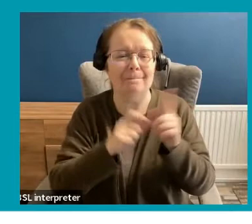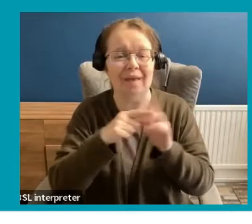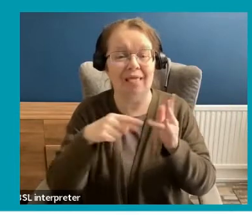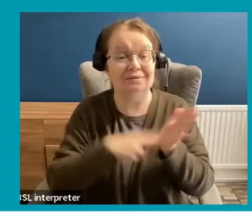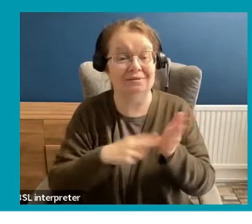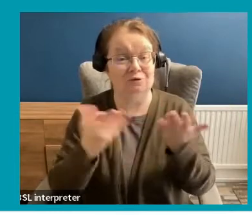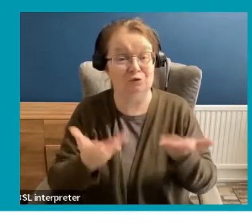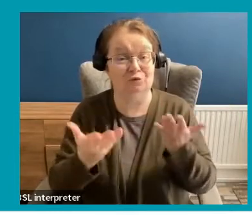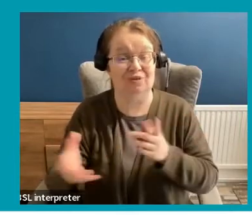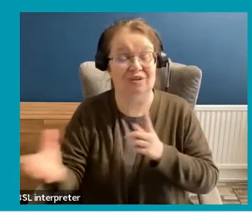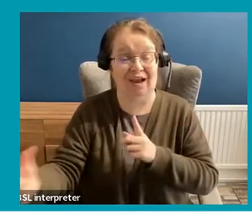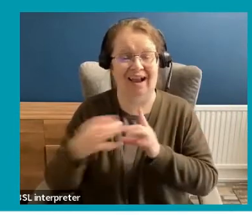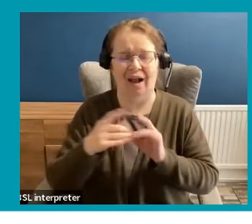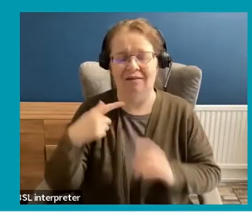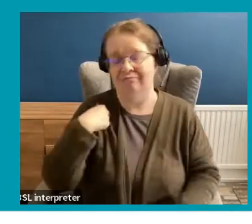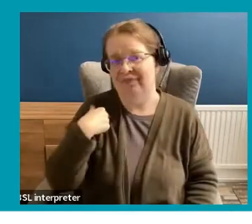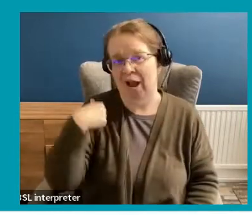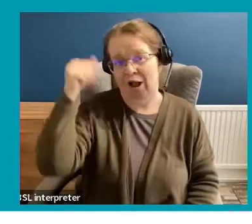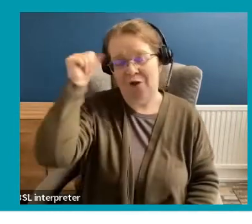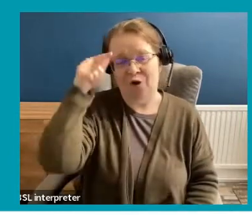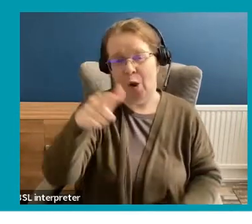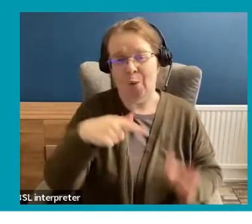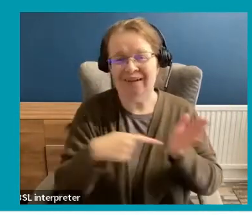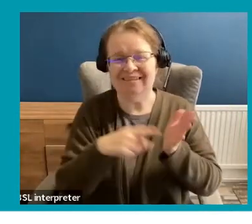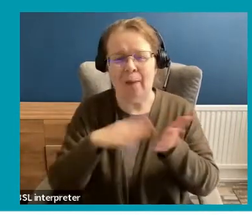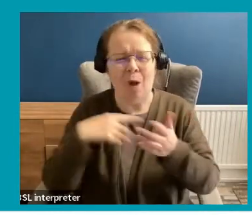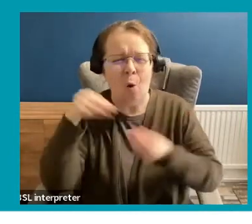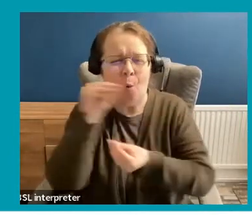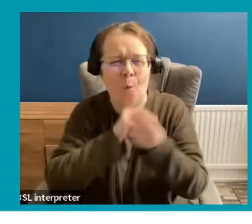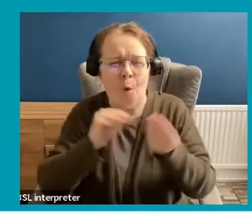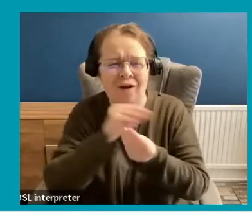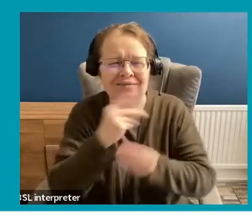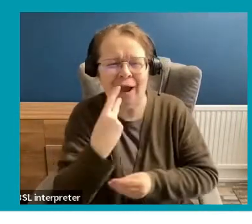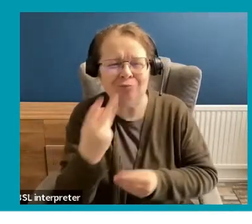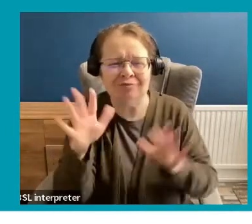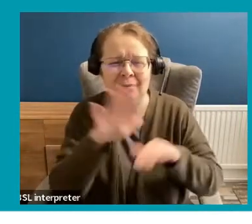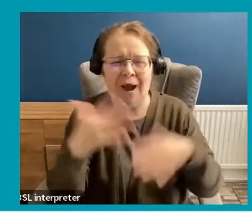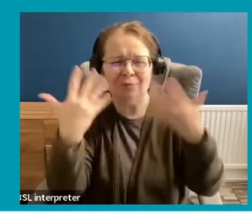I have known Toby for about 10 years, a very long time.